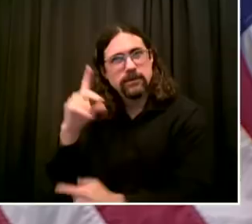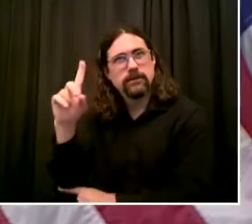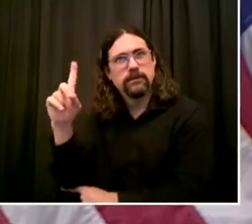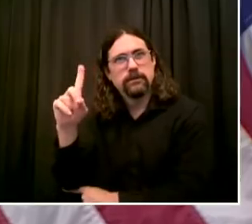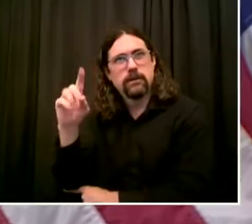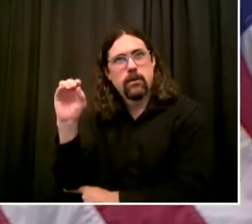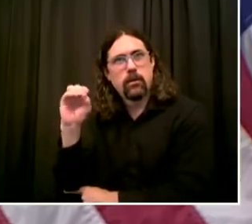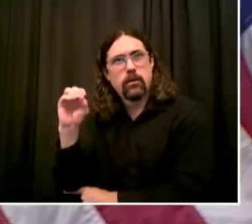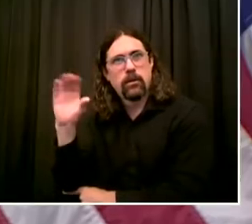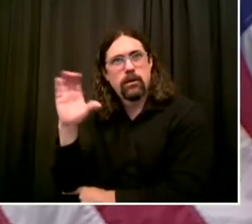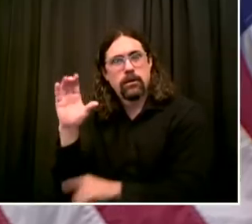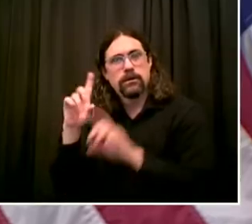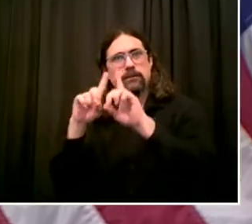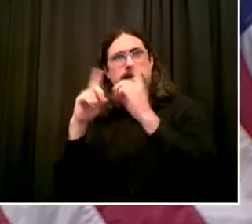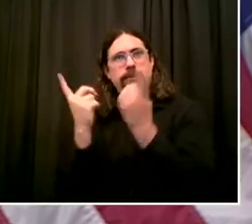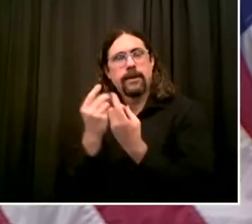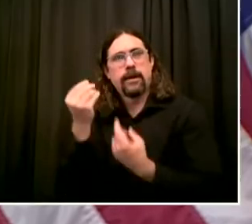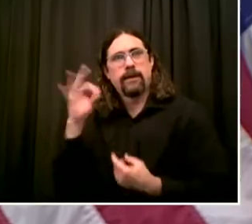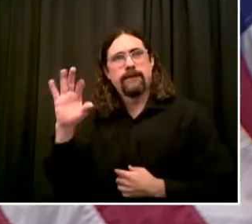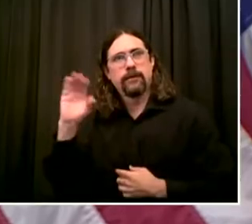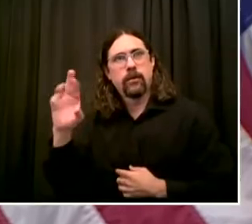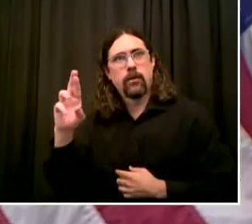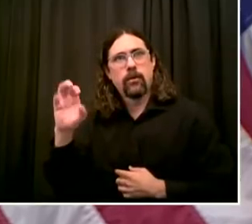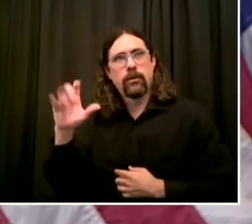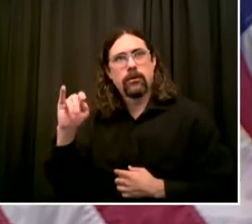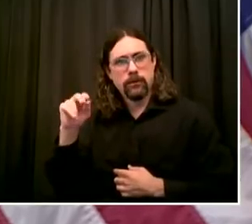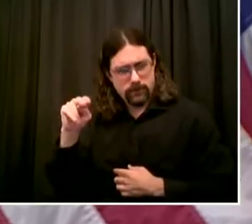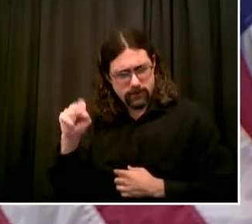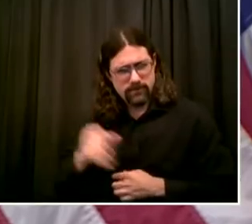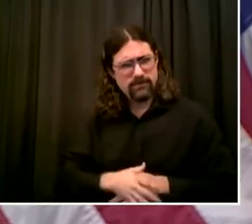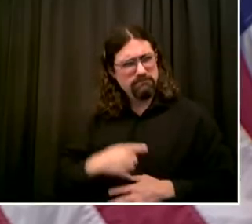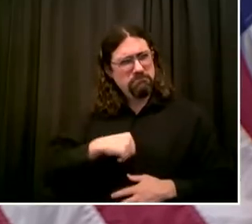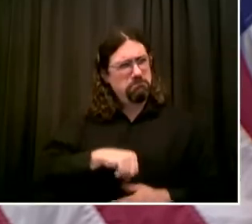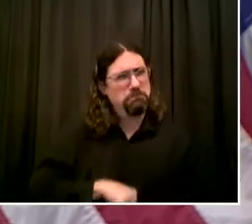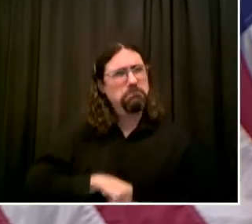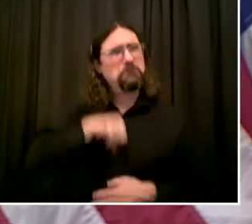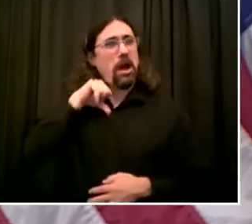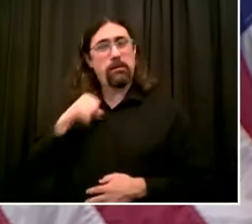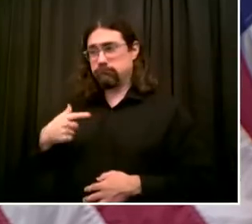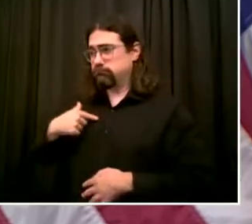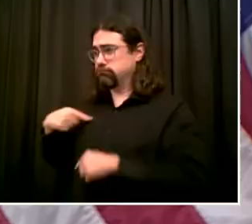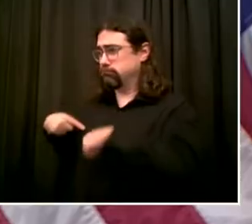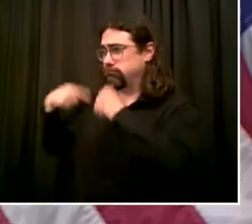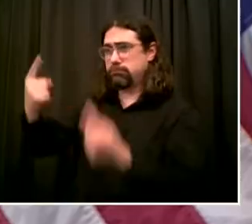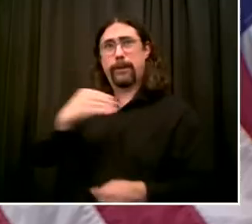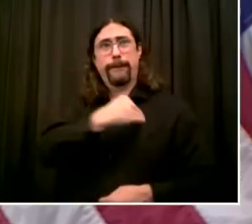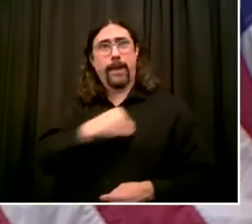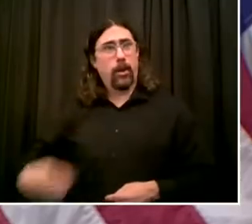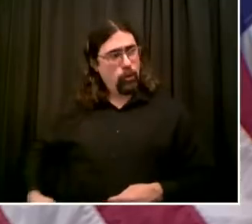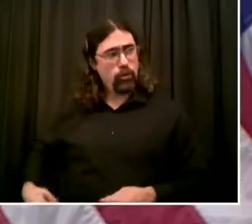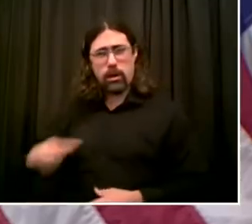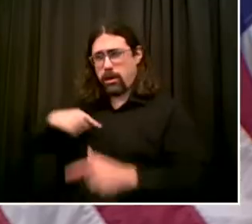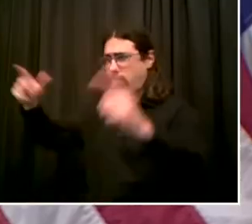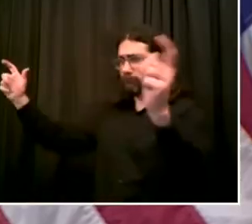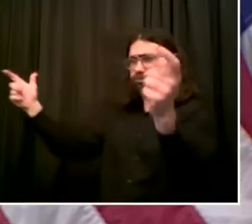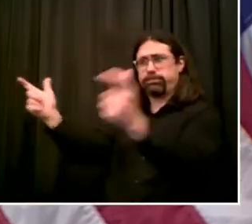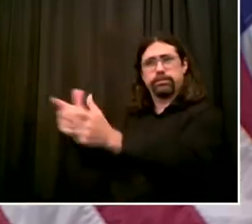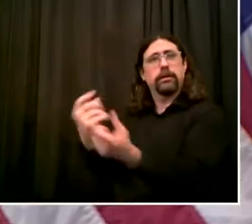INCARCERATION SINCE THE 1940S.